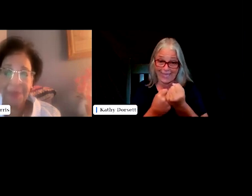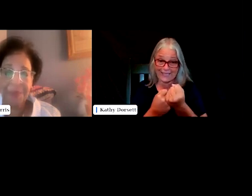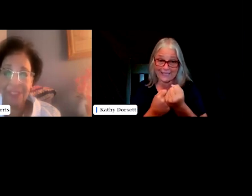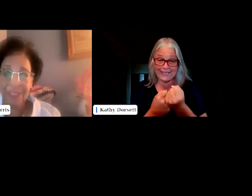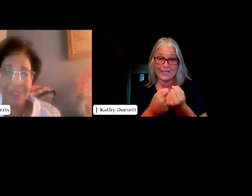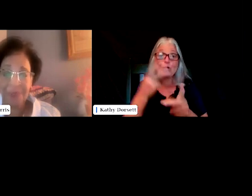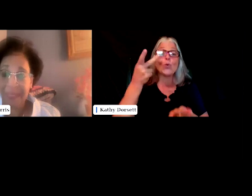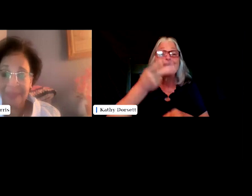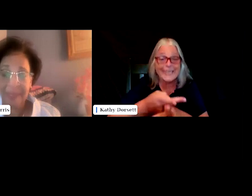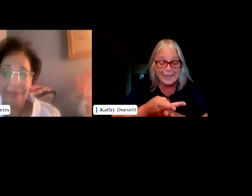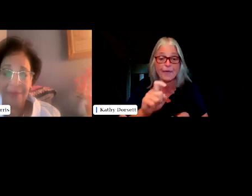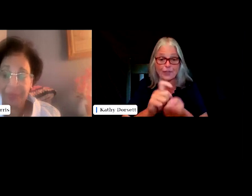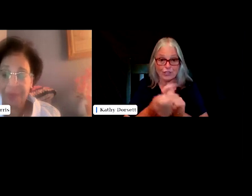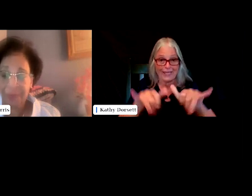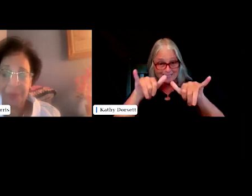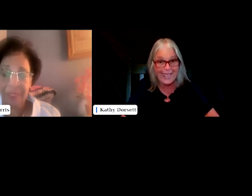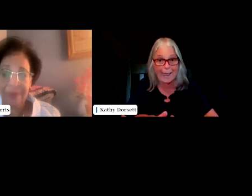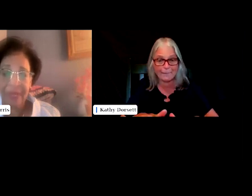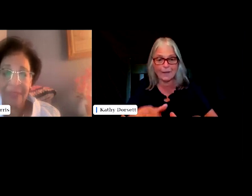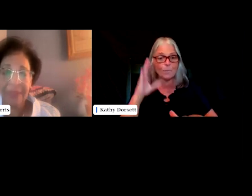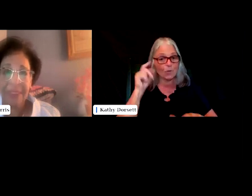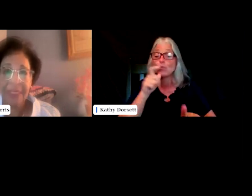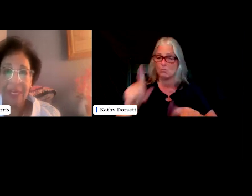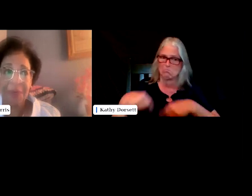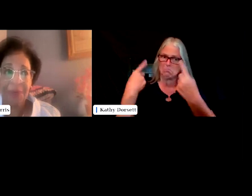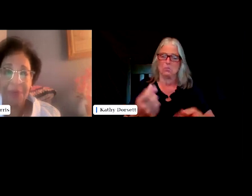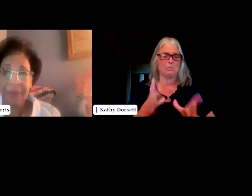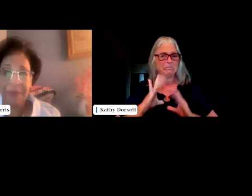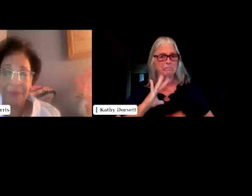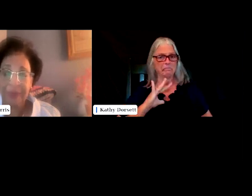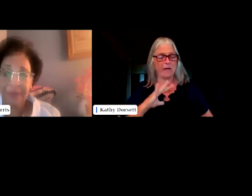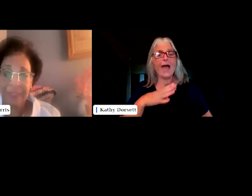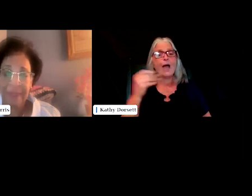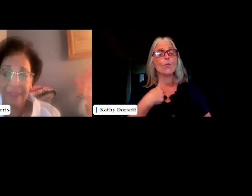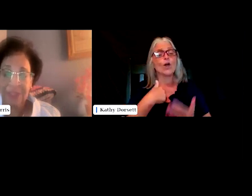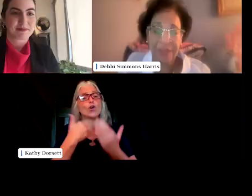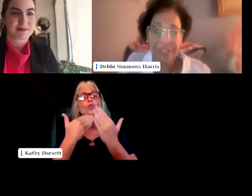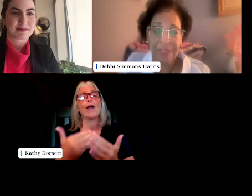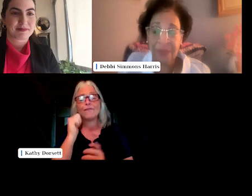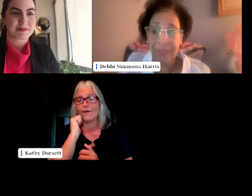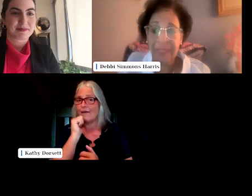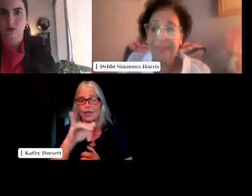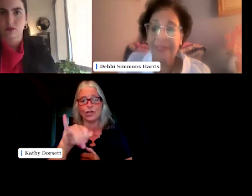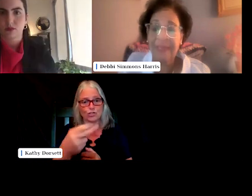To keep the changes in place that have really been working well. We're grateful for every day that Josh is here with us.